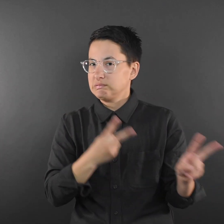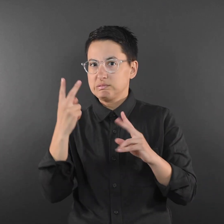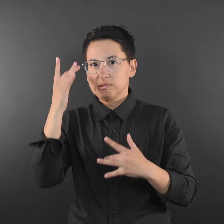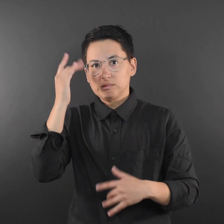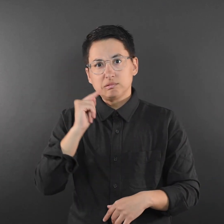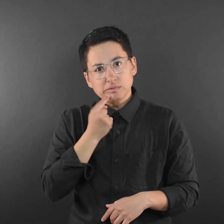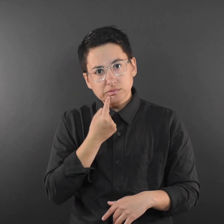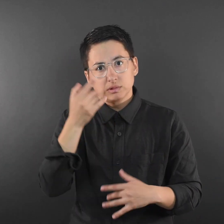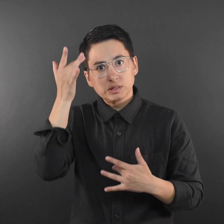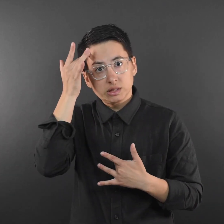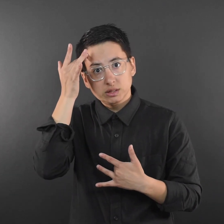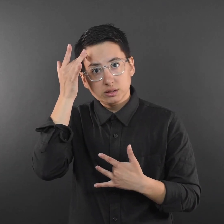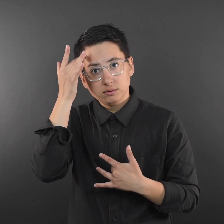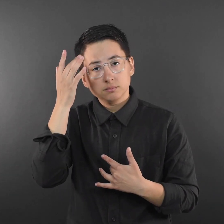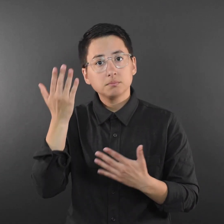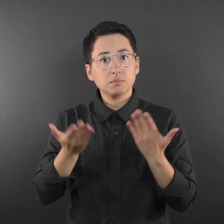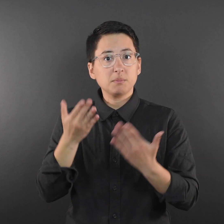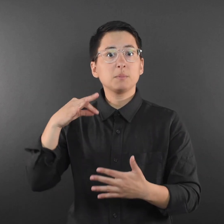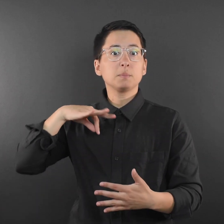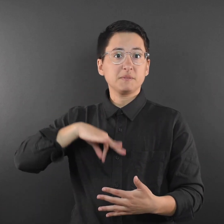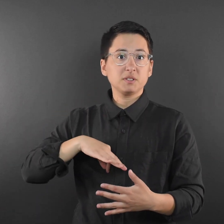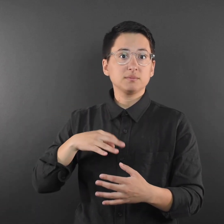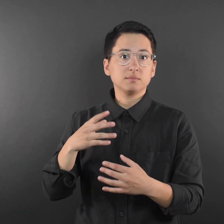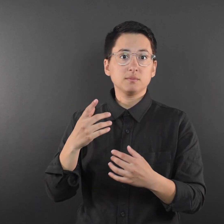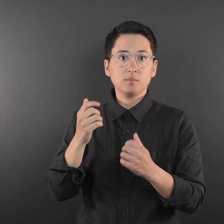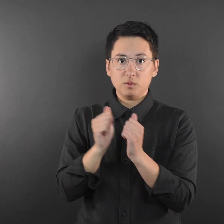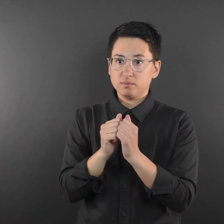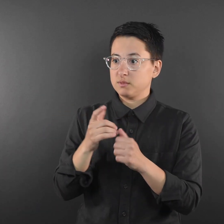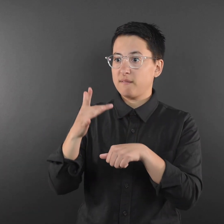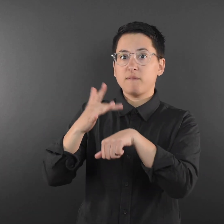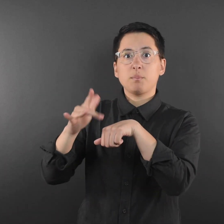becoming very sick may benefit from available COVID-19 medications.